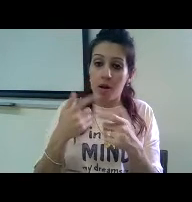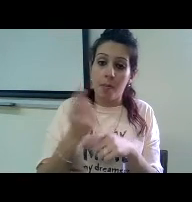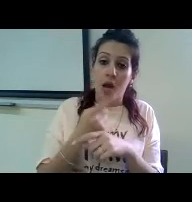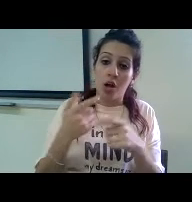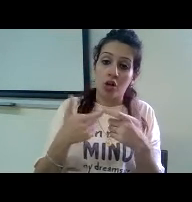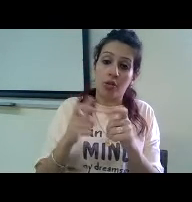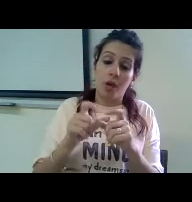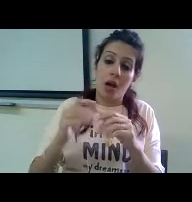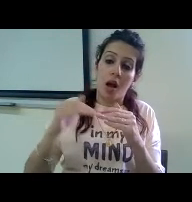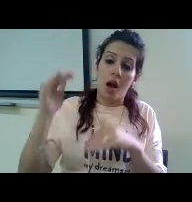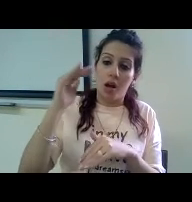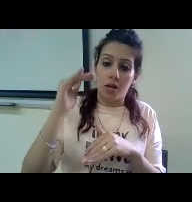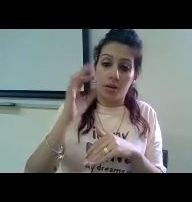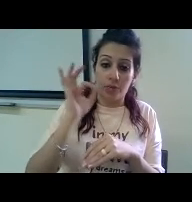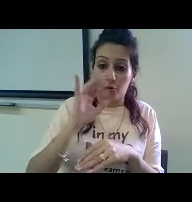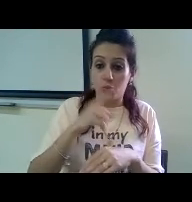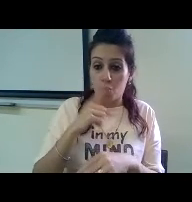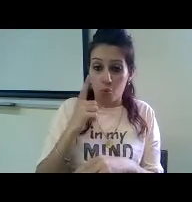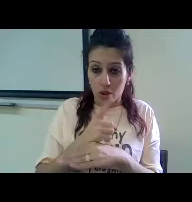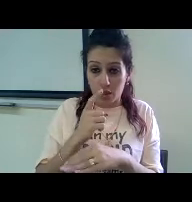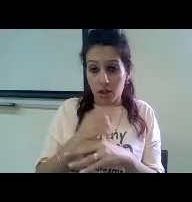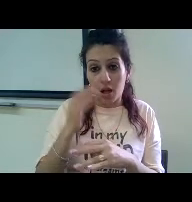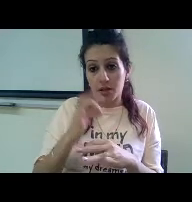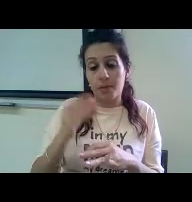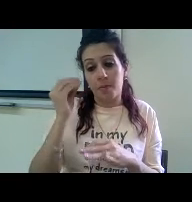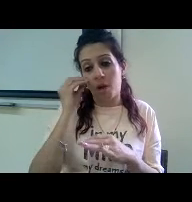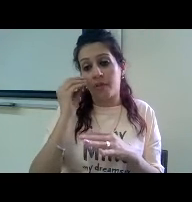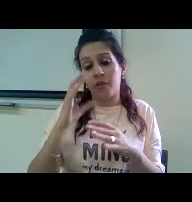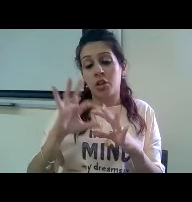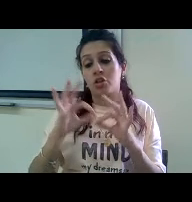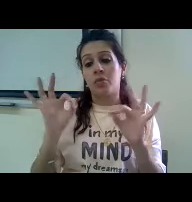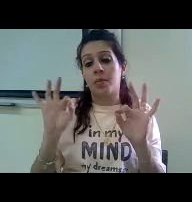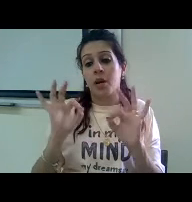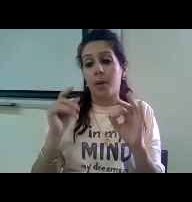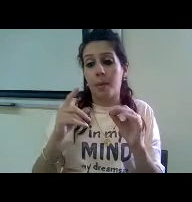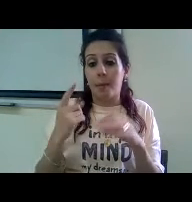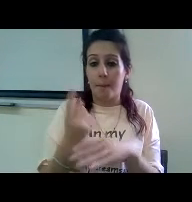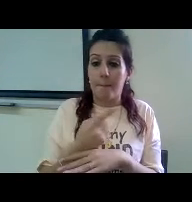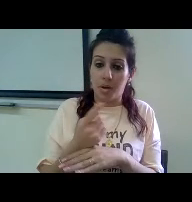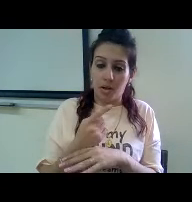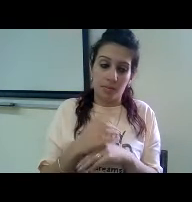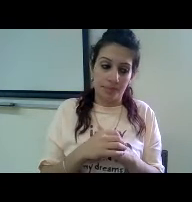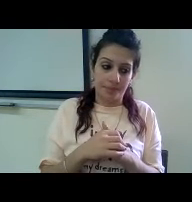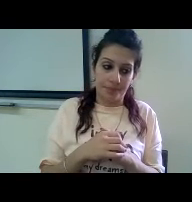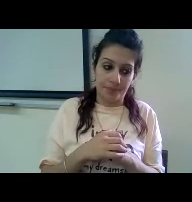Everything else that I listed on this slide comes as a result of this basic need.